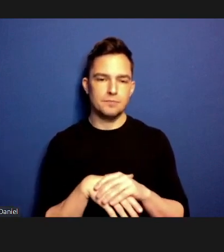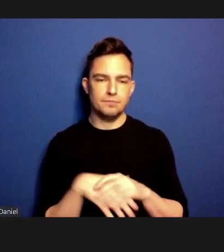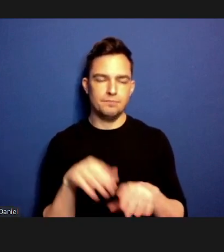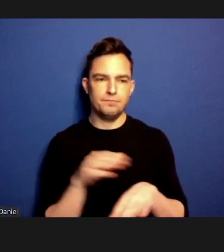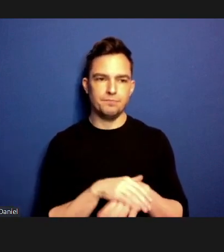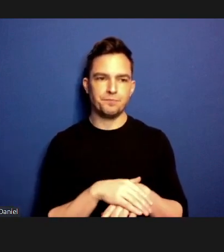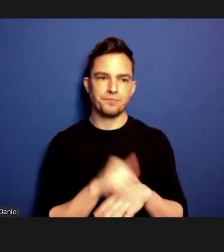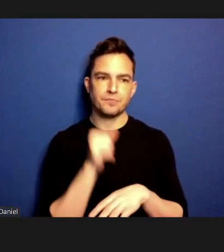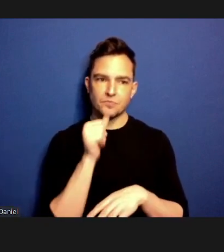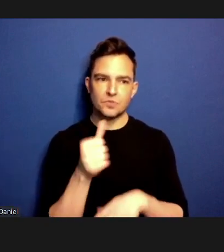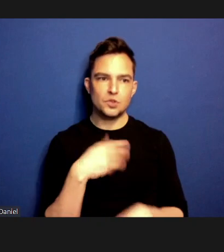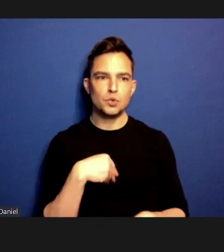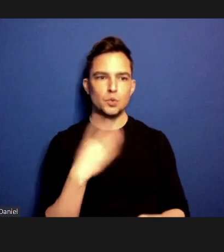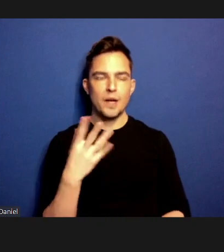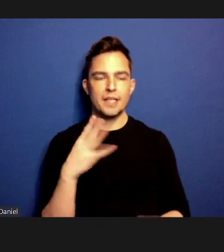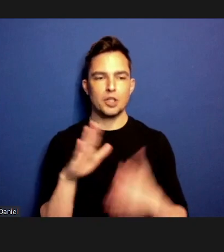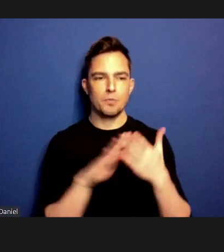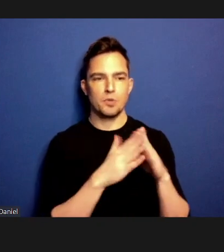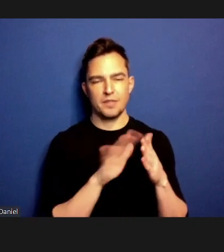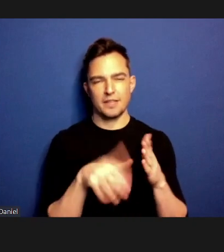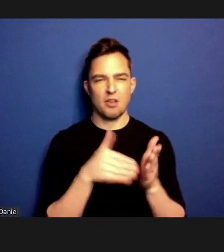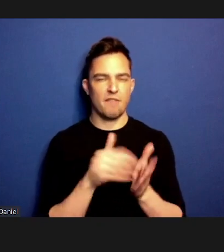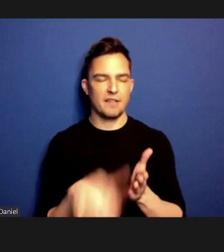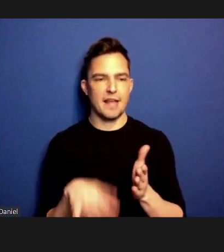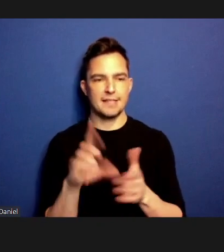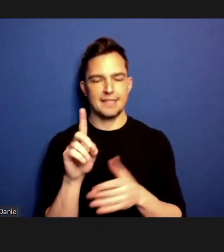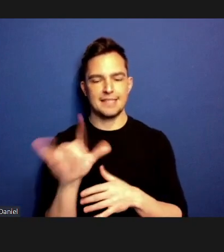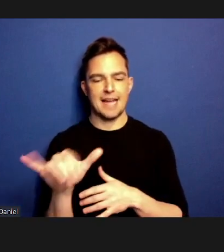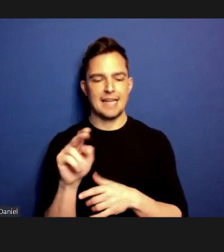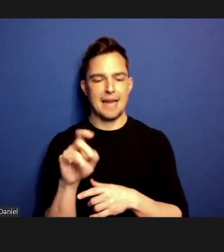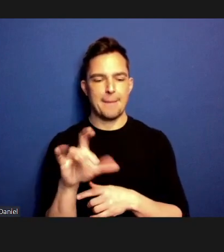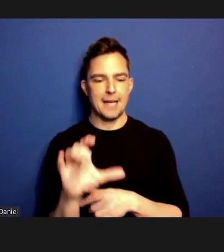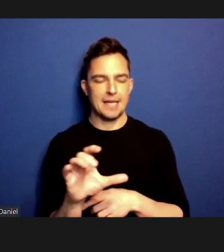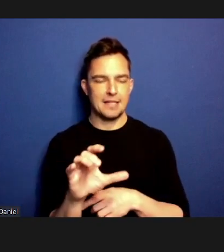non-white communities. That's often the dynamic that you see in a lot of this type of scholarship